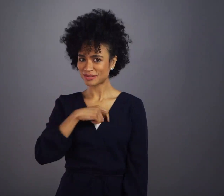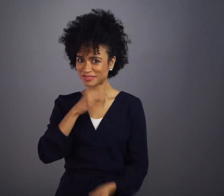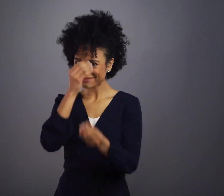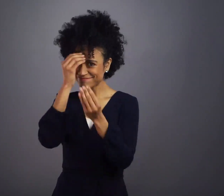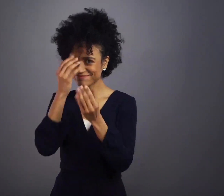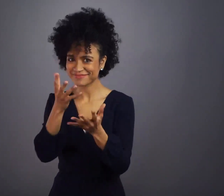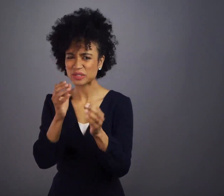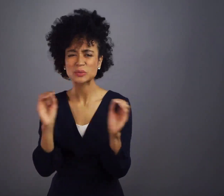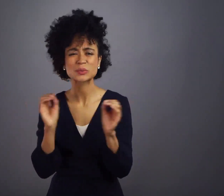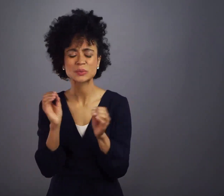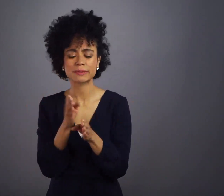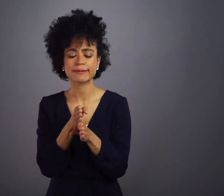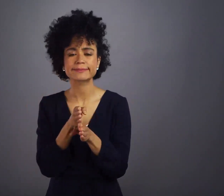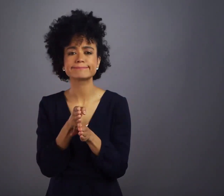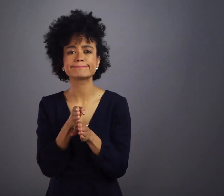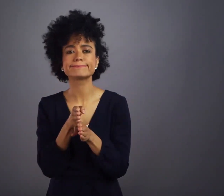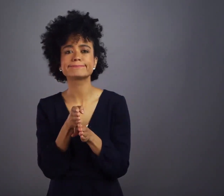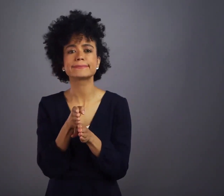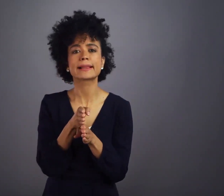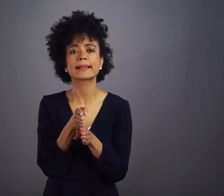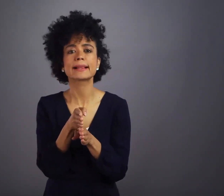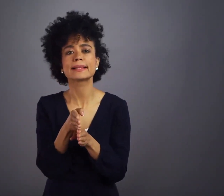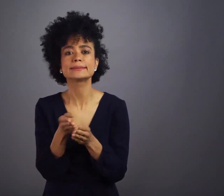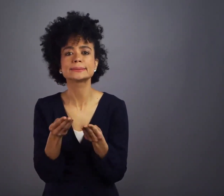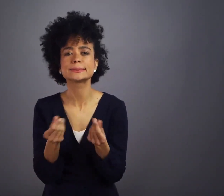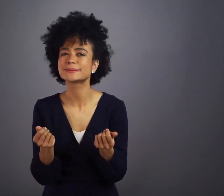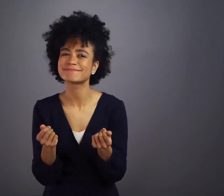we believe there is no middle-of-the-road solution.